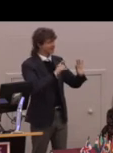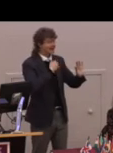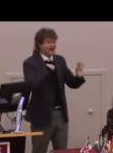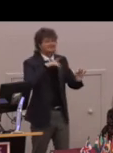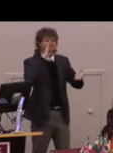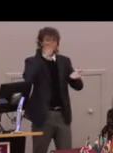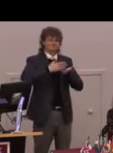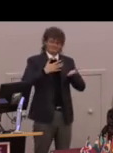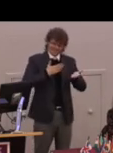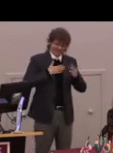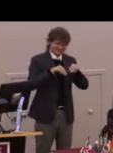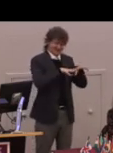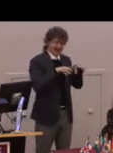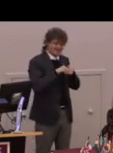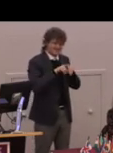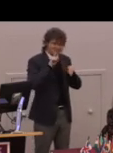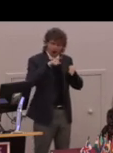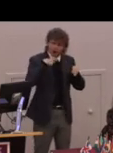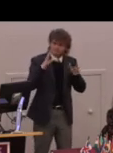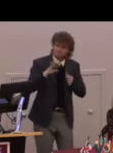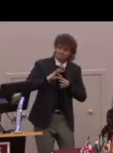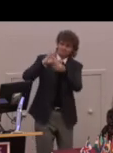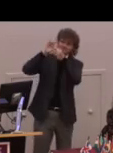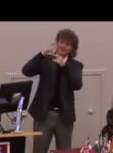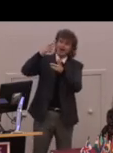families. If we don't even have access to information,